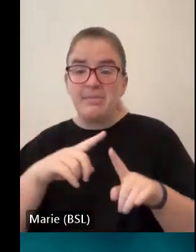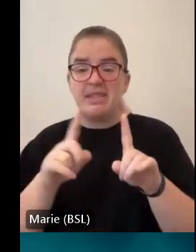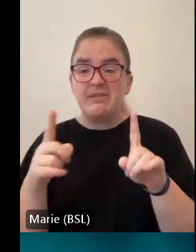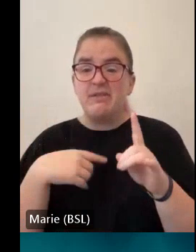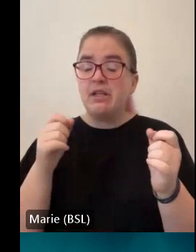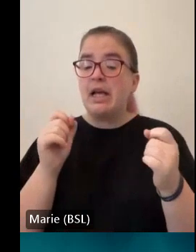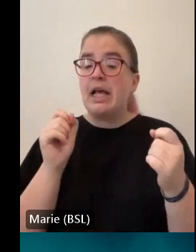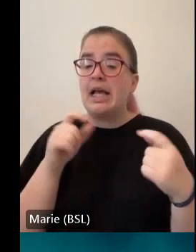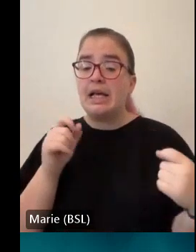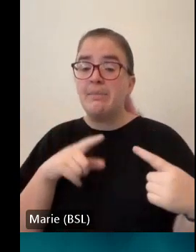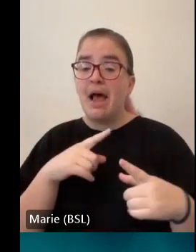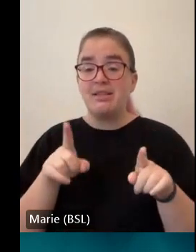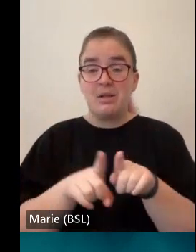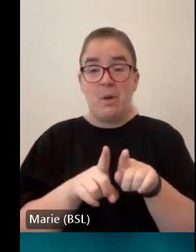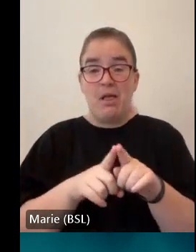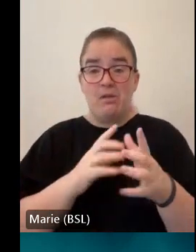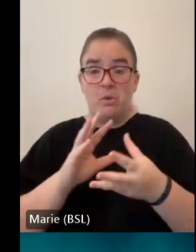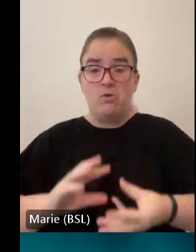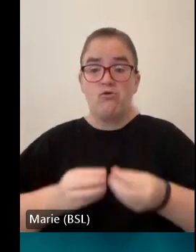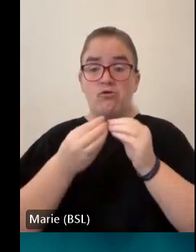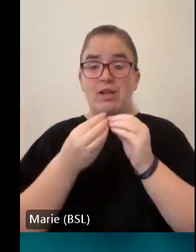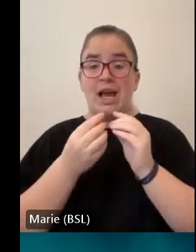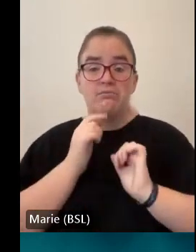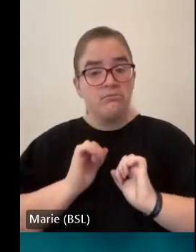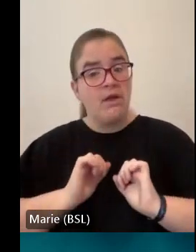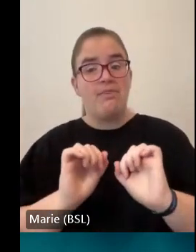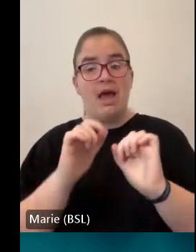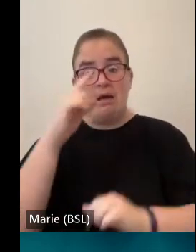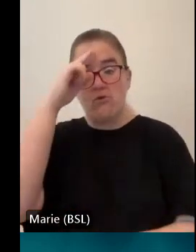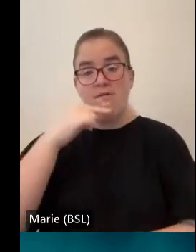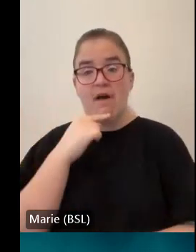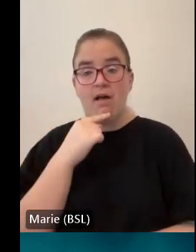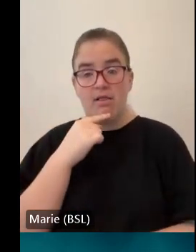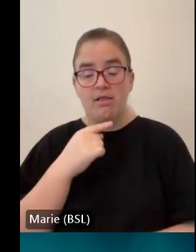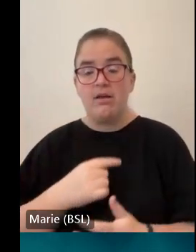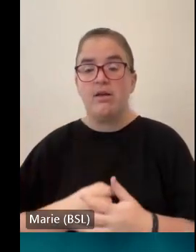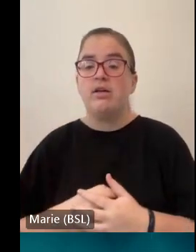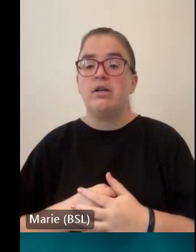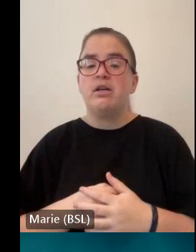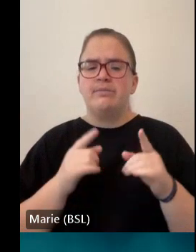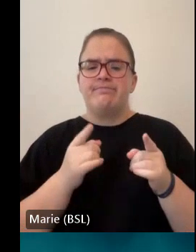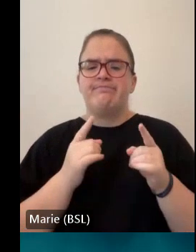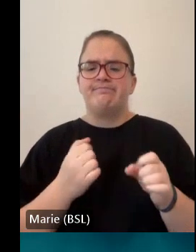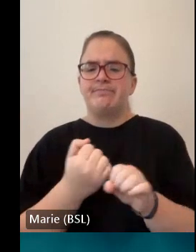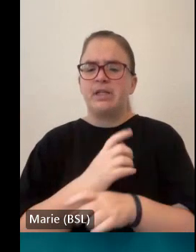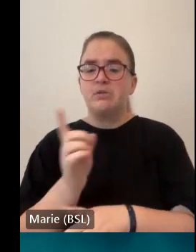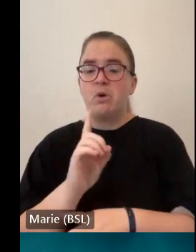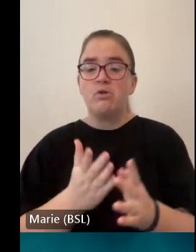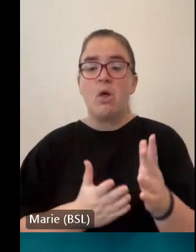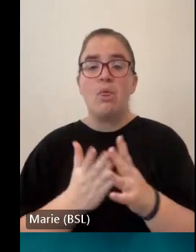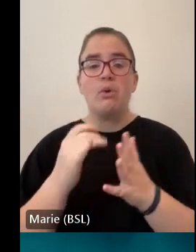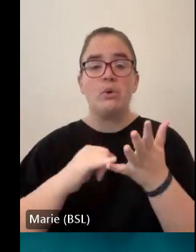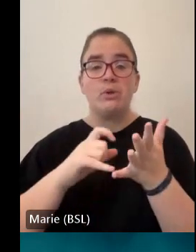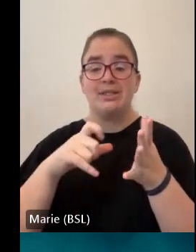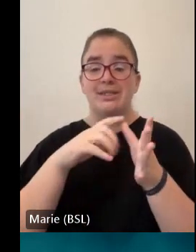different email addresses to create those profiles and and what this does through scam melittis is it works across all